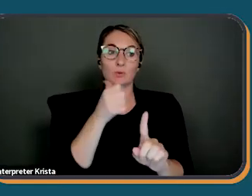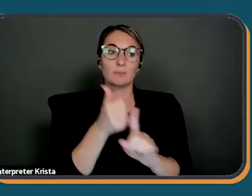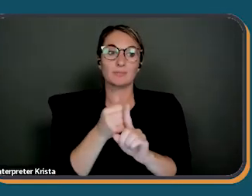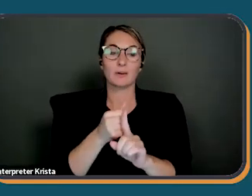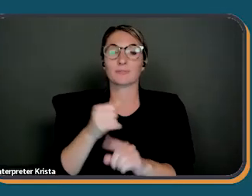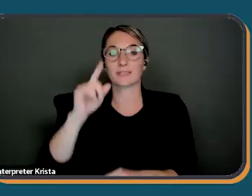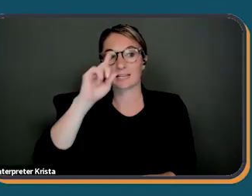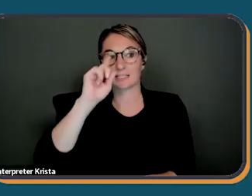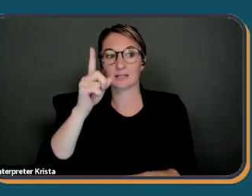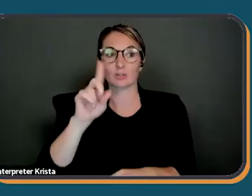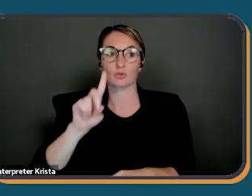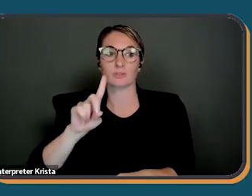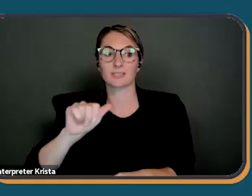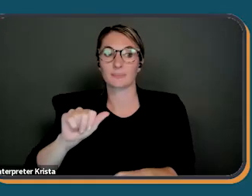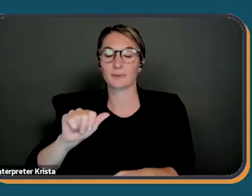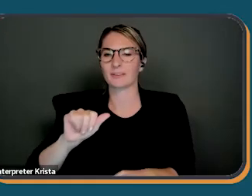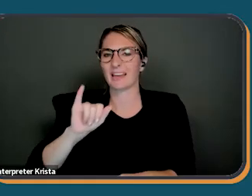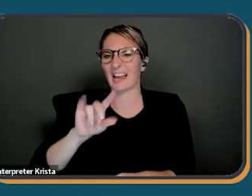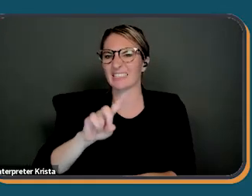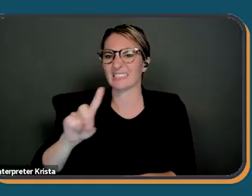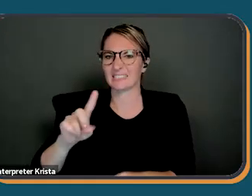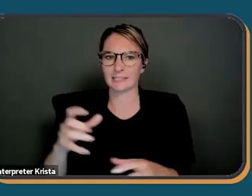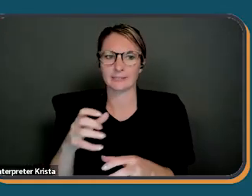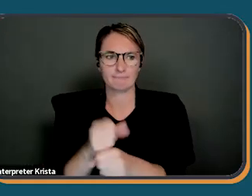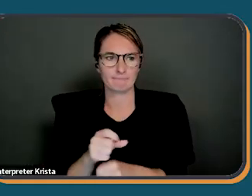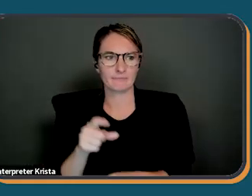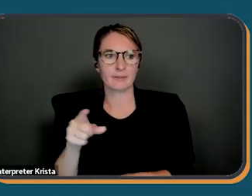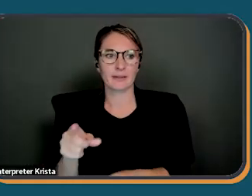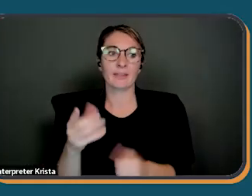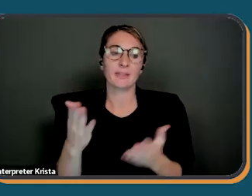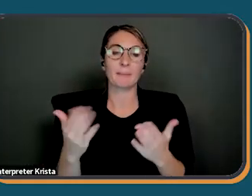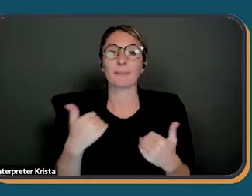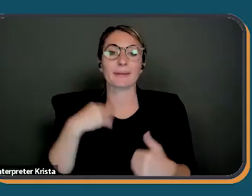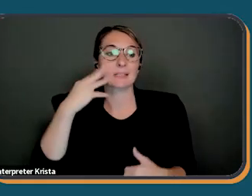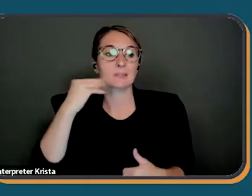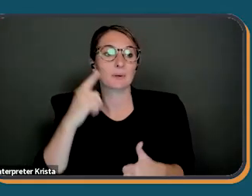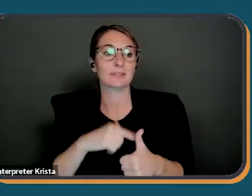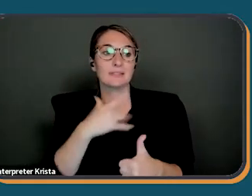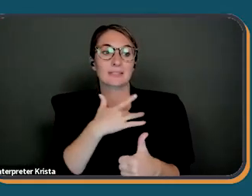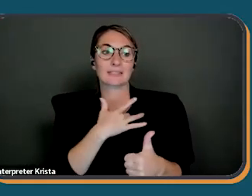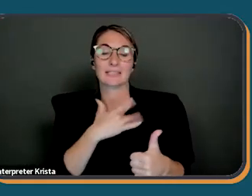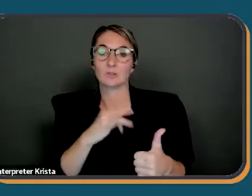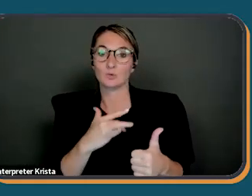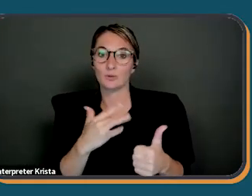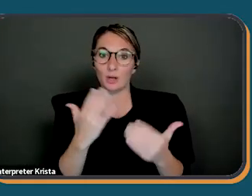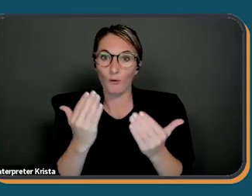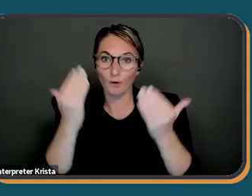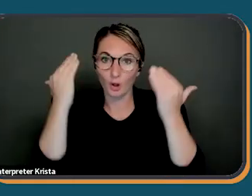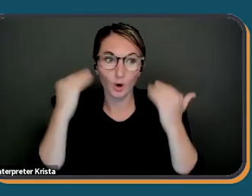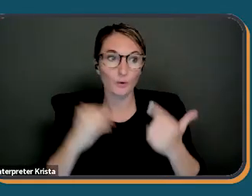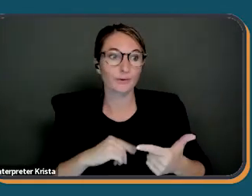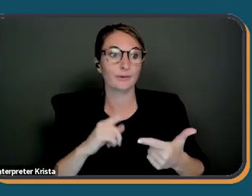from the bright lights the sounds of the imaging equipment or unfamiliar clinical environments. Anxiety is also common